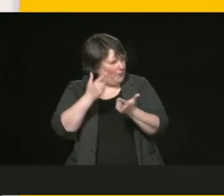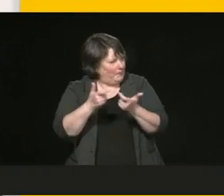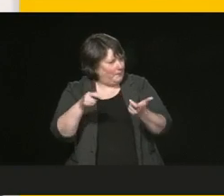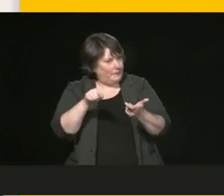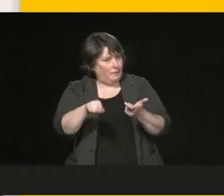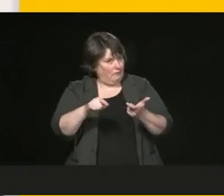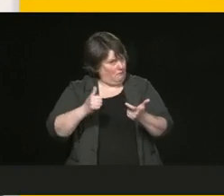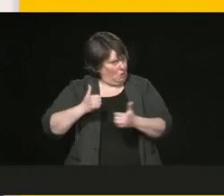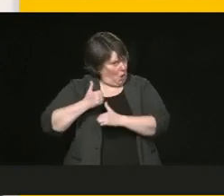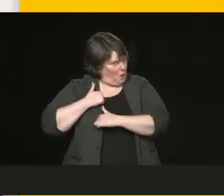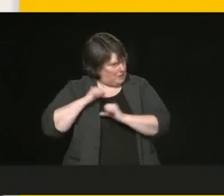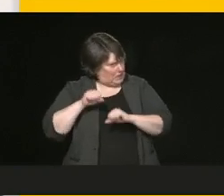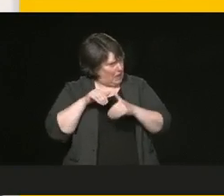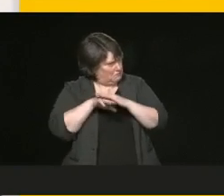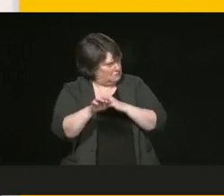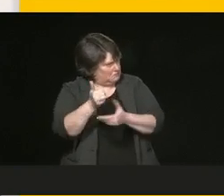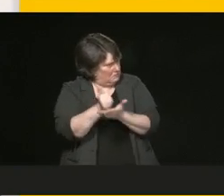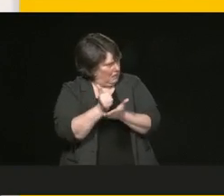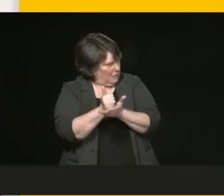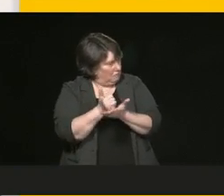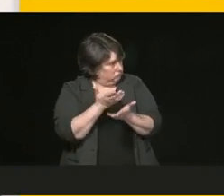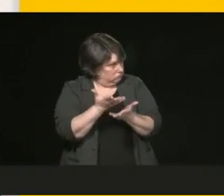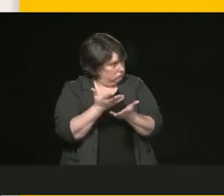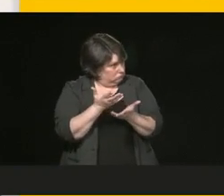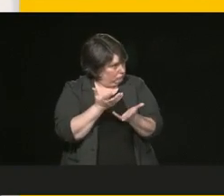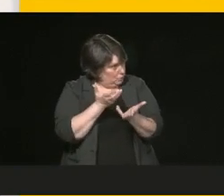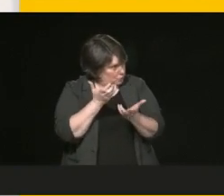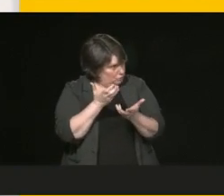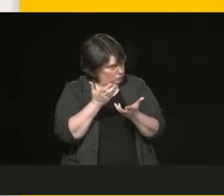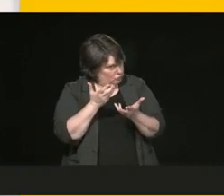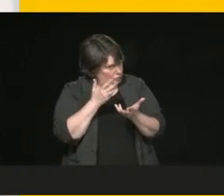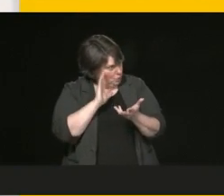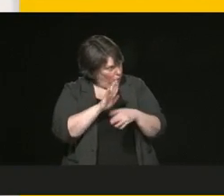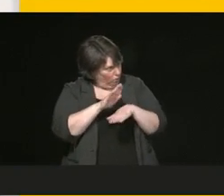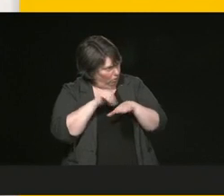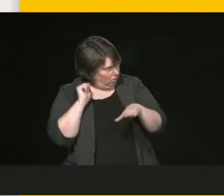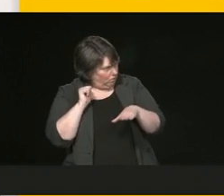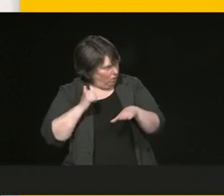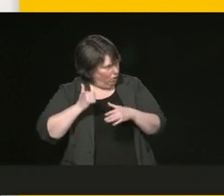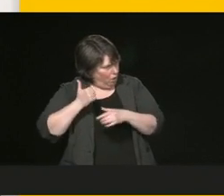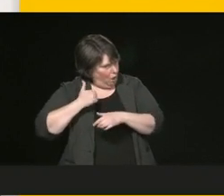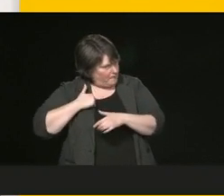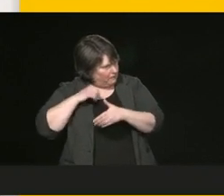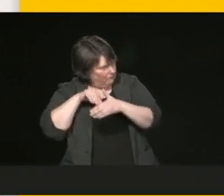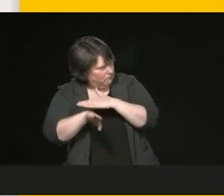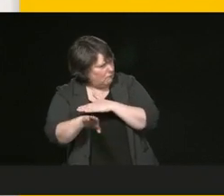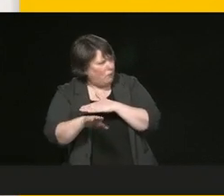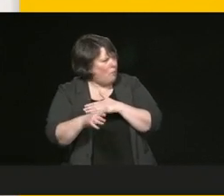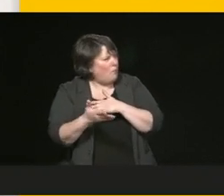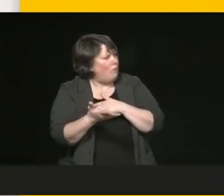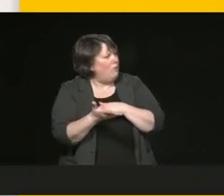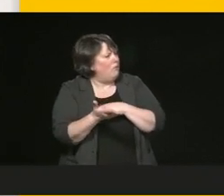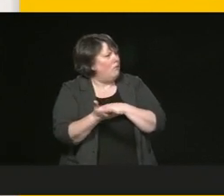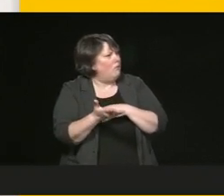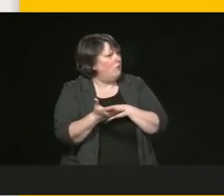LONG-TERM CARE FACILITIES, THE ARMY COULD POSSIBLY HELP OUT.